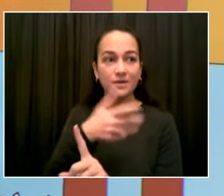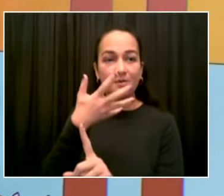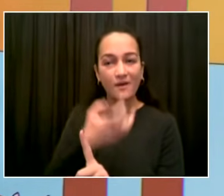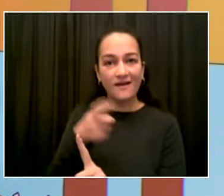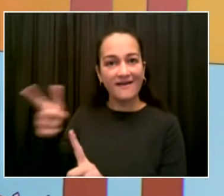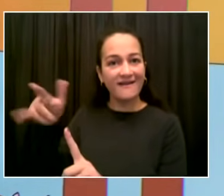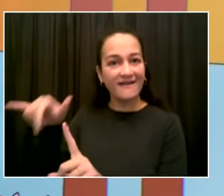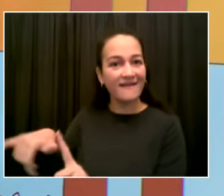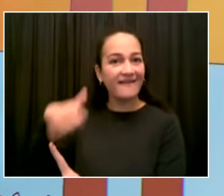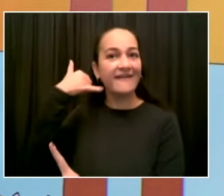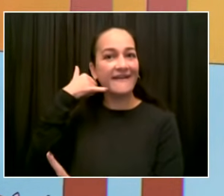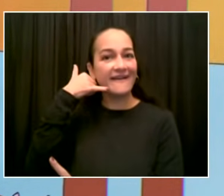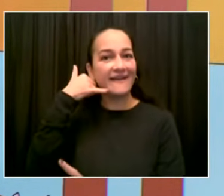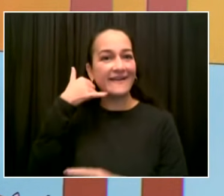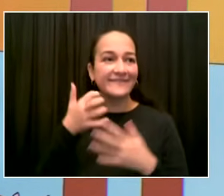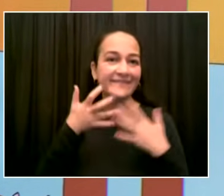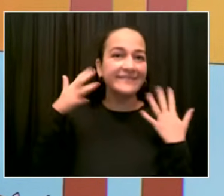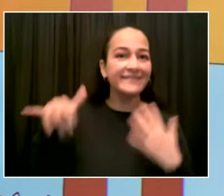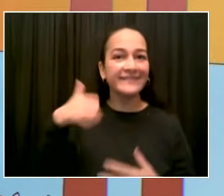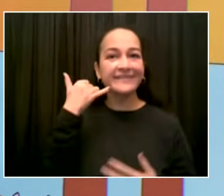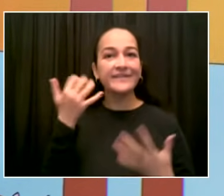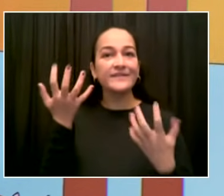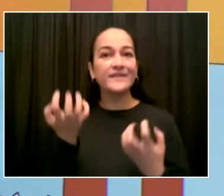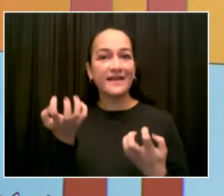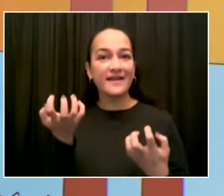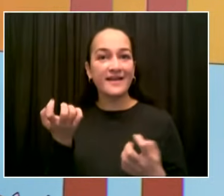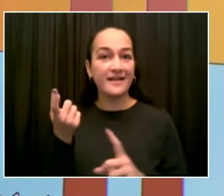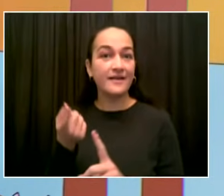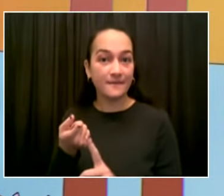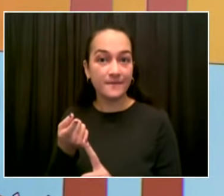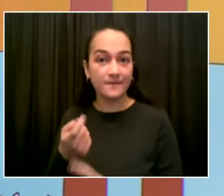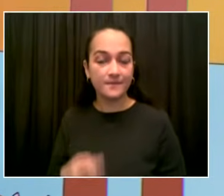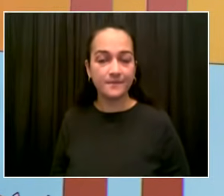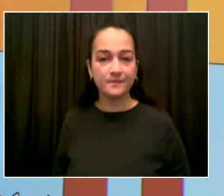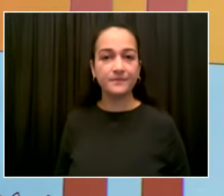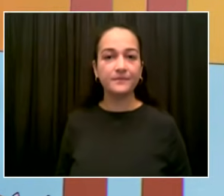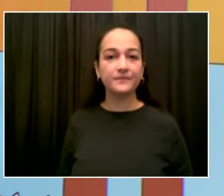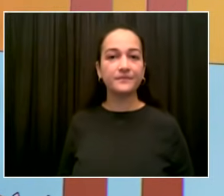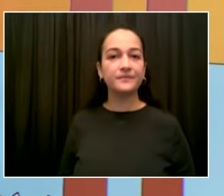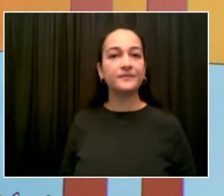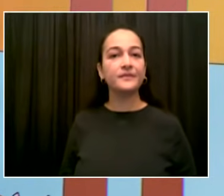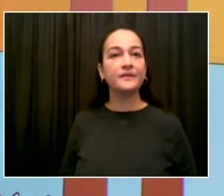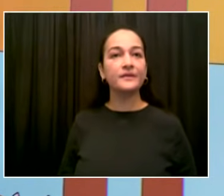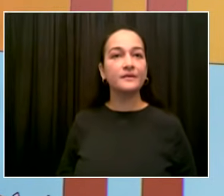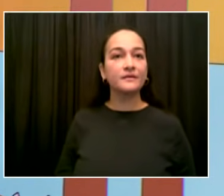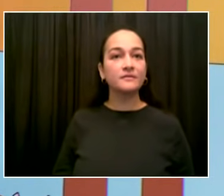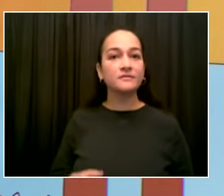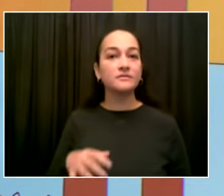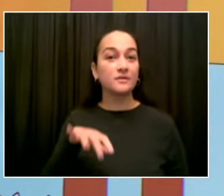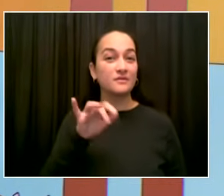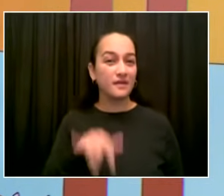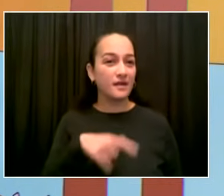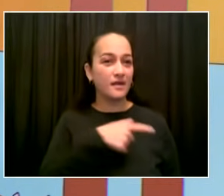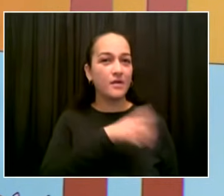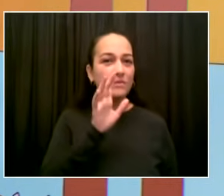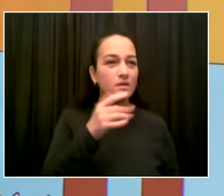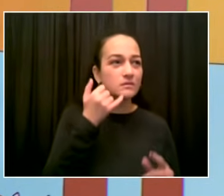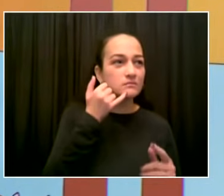PEOPLE PICKED UP THE PHONE QUICKLY A ND HAD A FRIENDLY VOICE, WERE RESPONSIVE, GOT